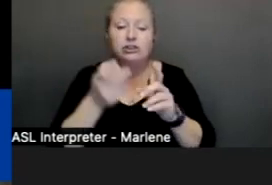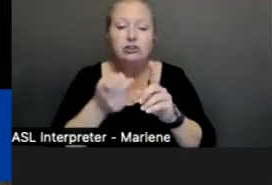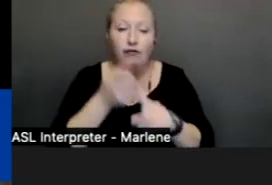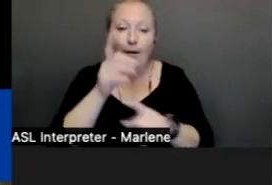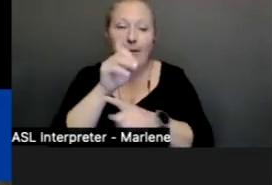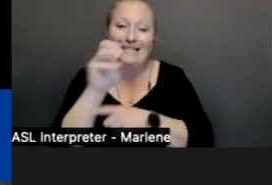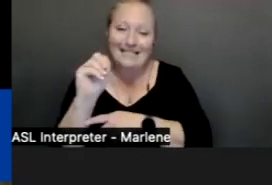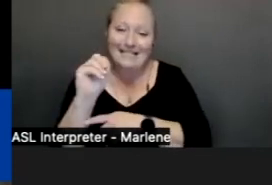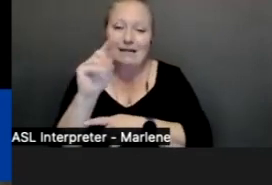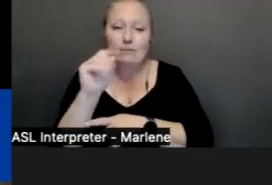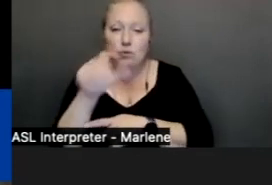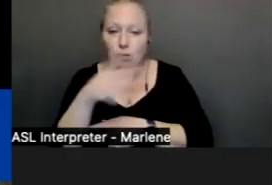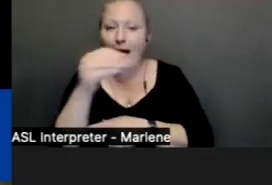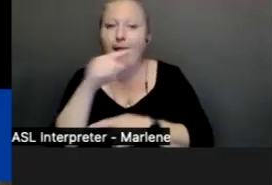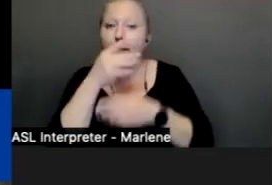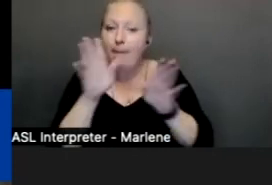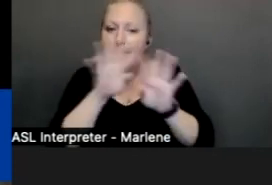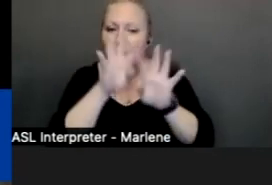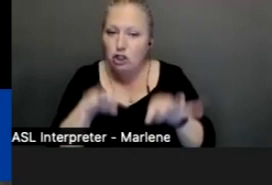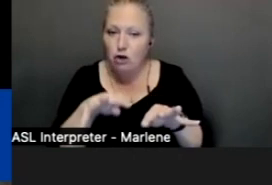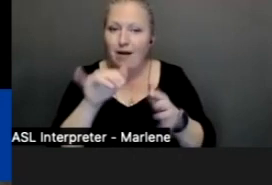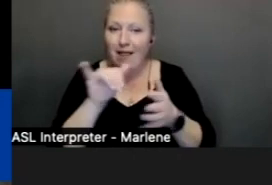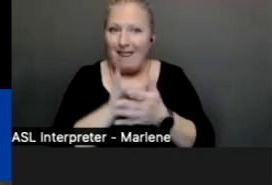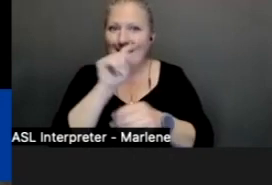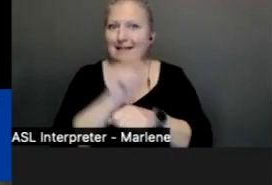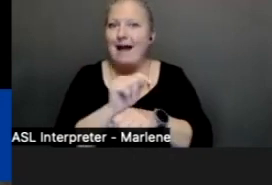tool and from the the, the public survey in that time. So some of that will be going into